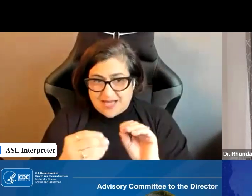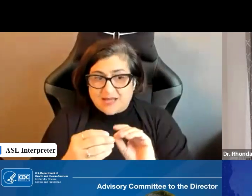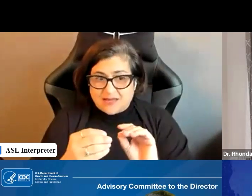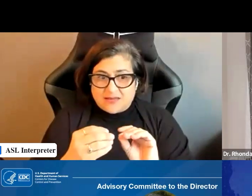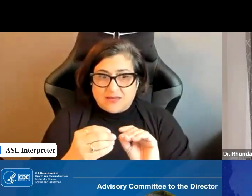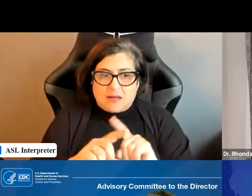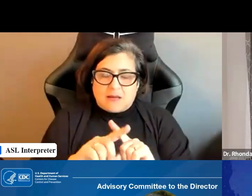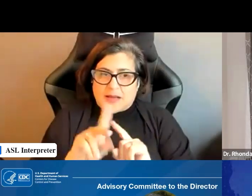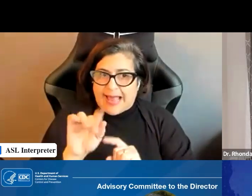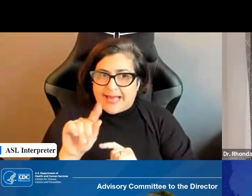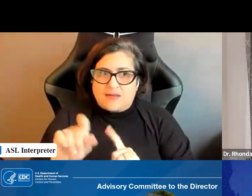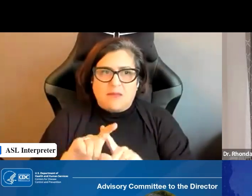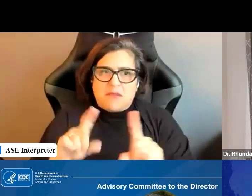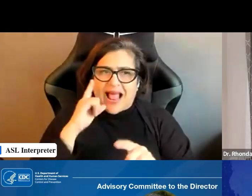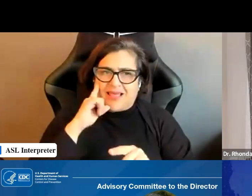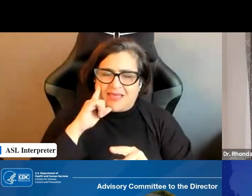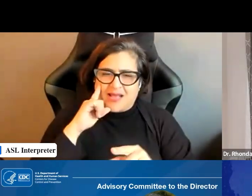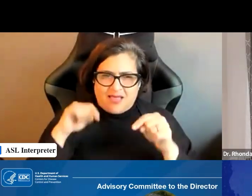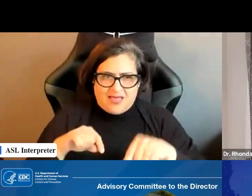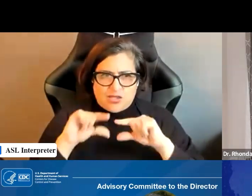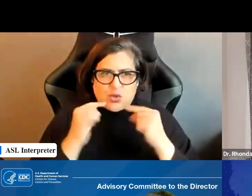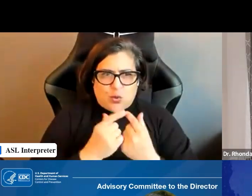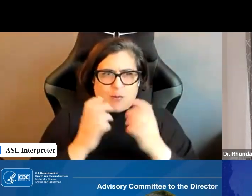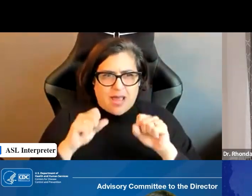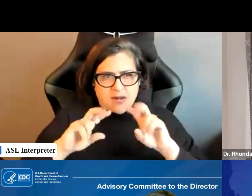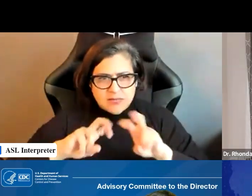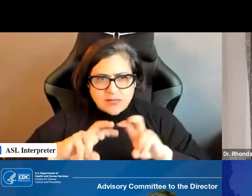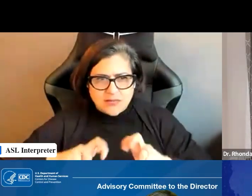I think that's part of what this group can suss out is like how do we think about that